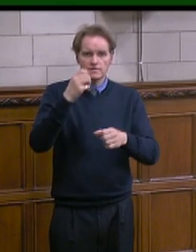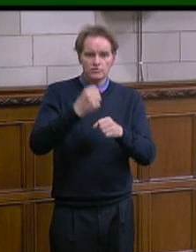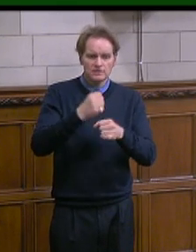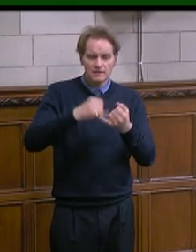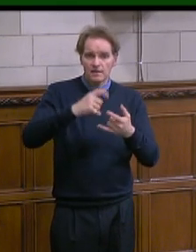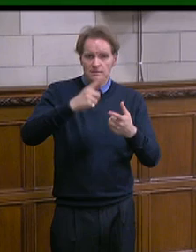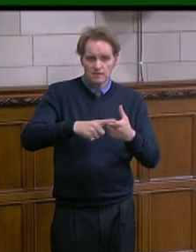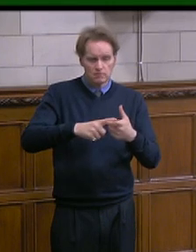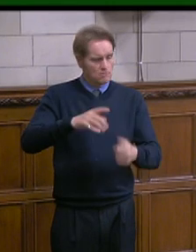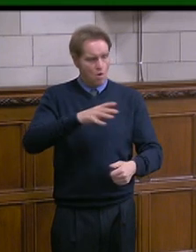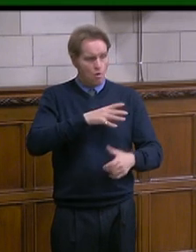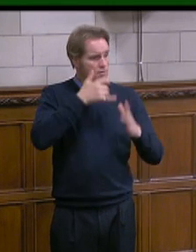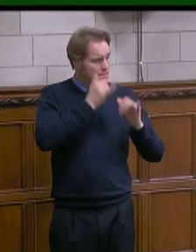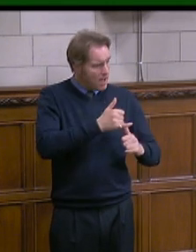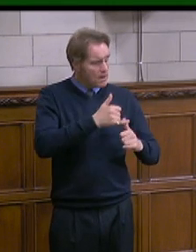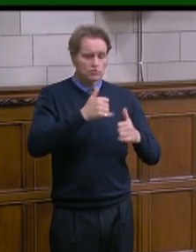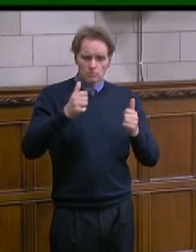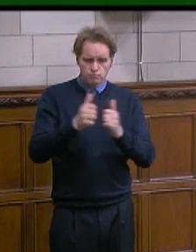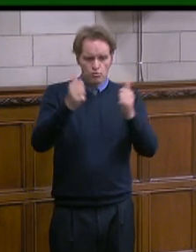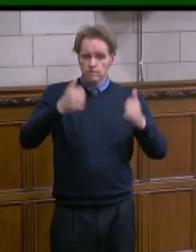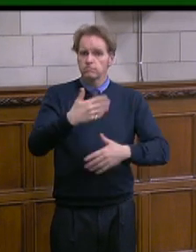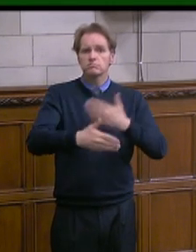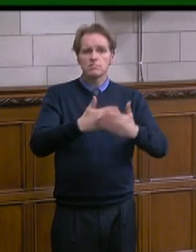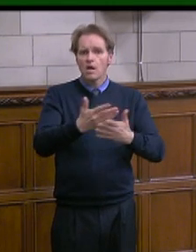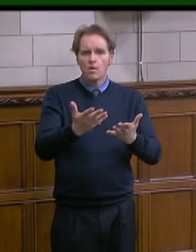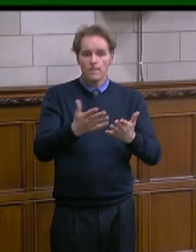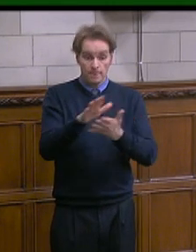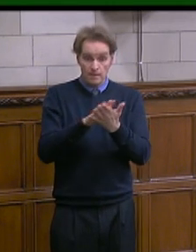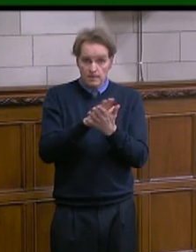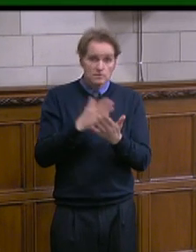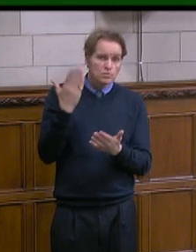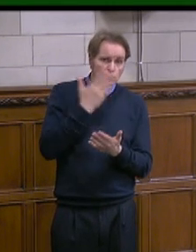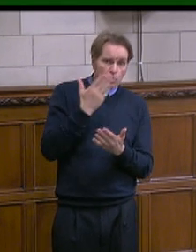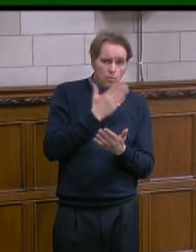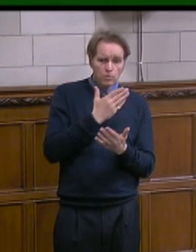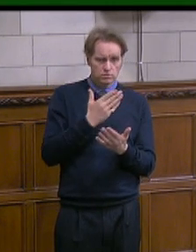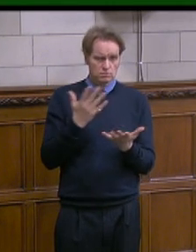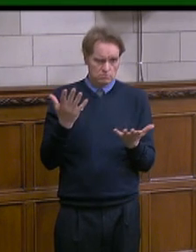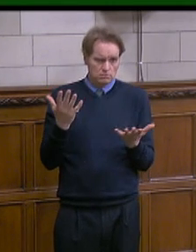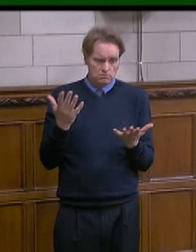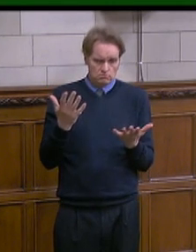that has already been piloted. That would make it an option for schools, should they deem it appropriate, but the DFE